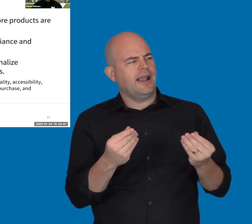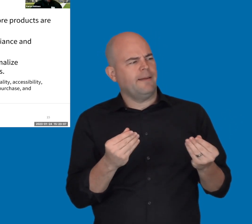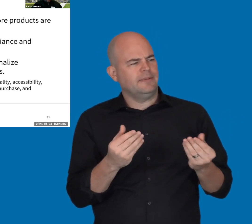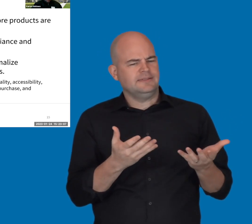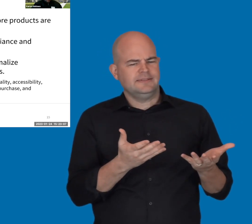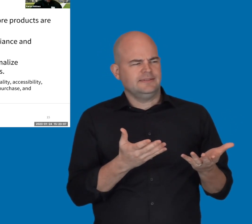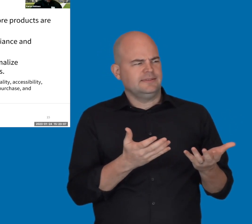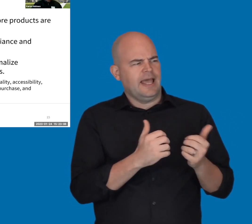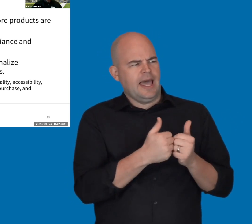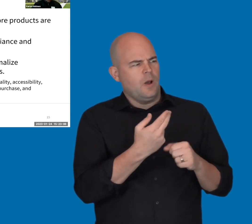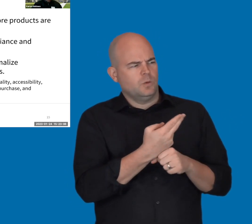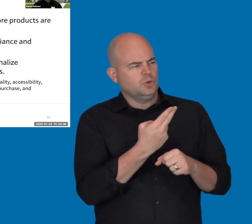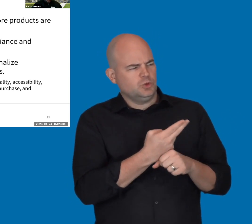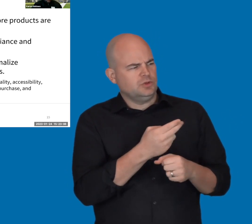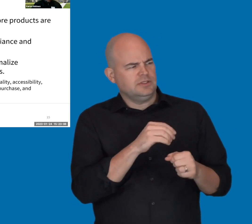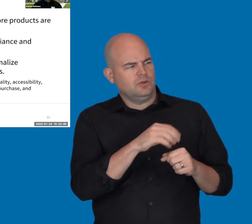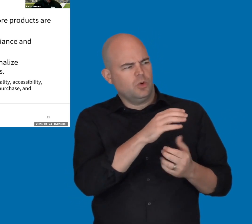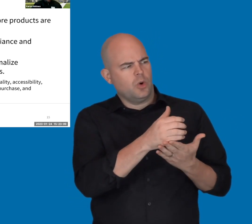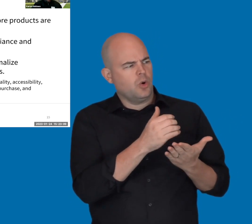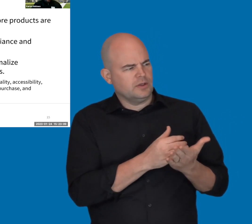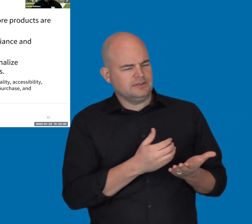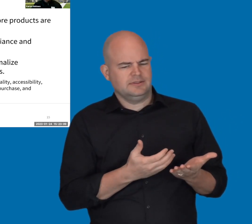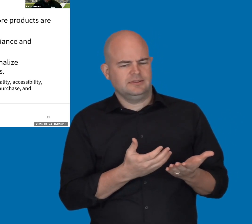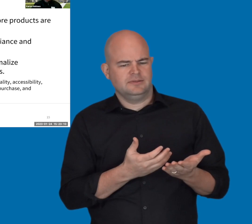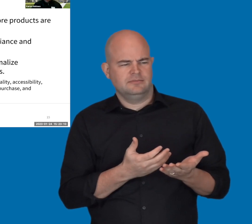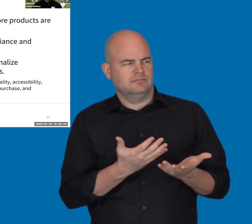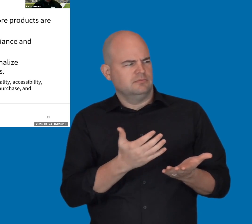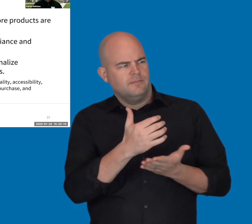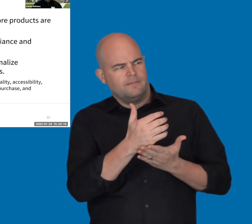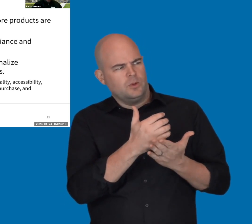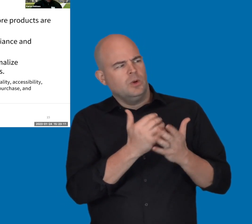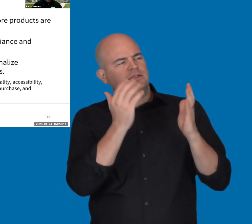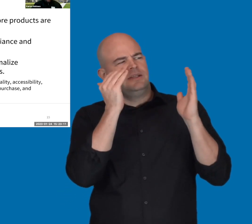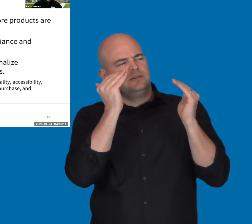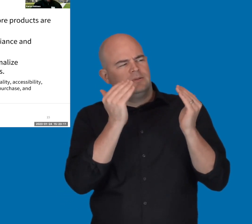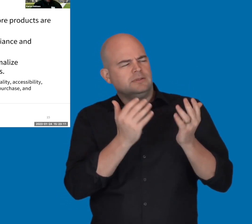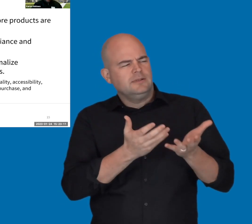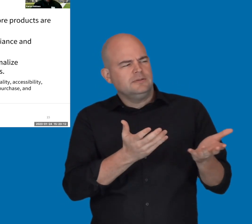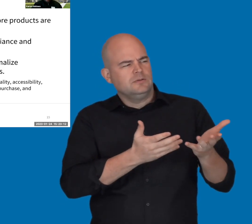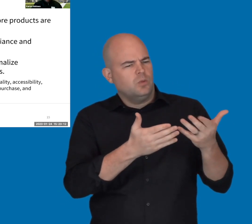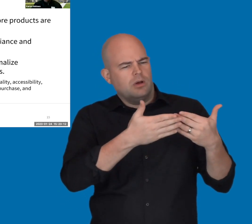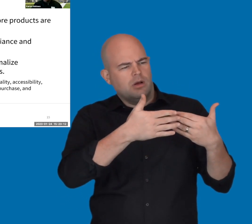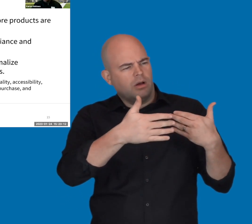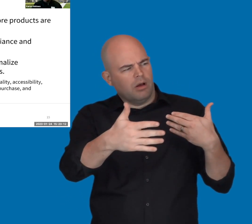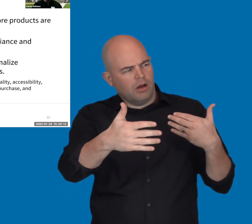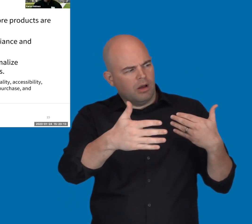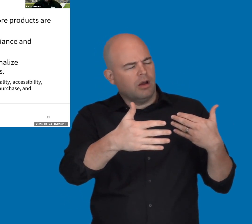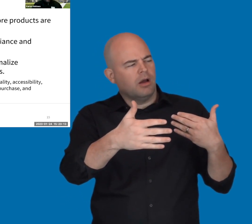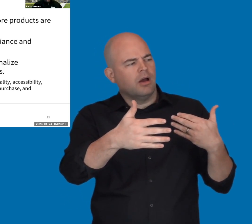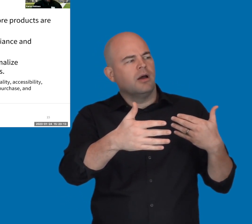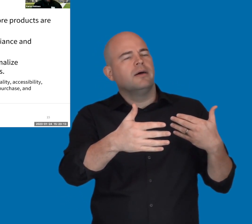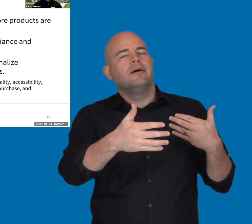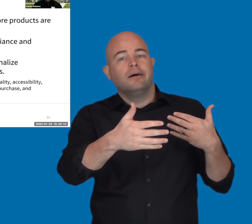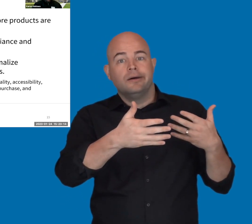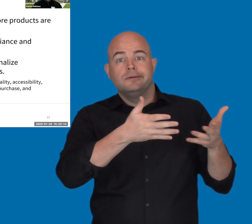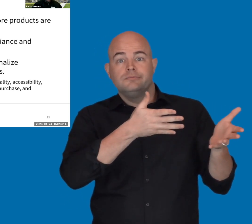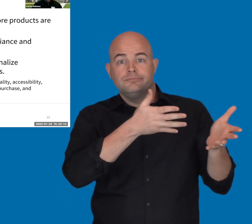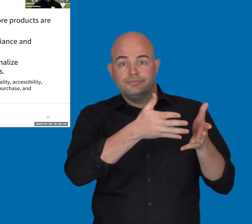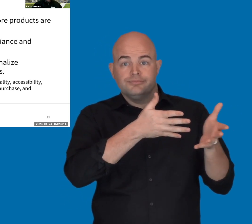or situations we should be aware of, or our faculty especially if they're teaching should be aware of that students might run